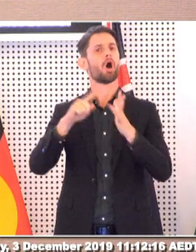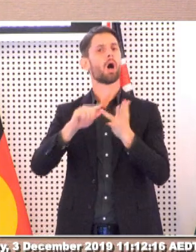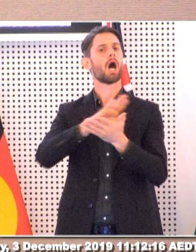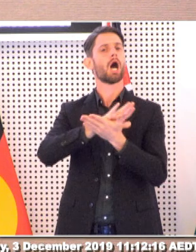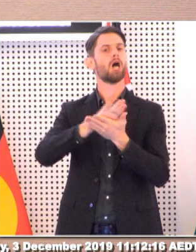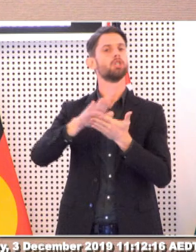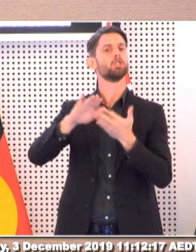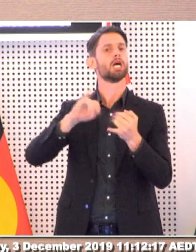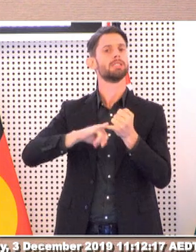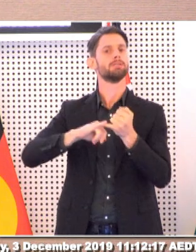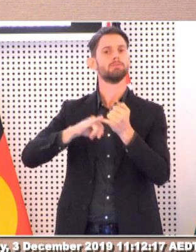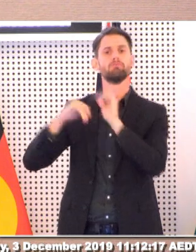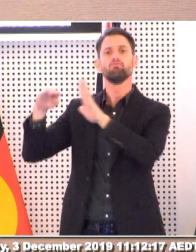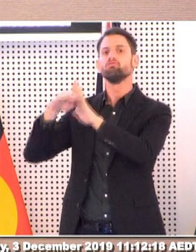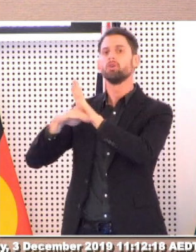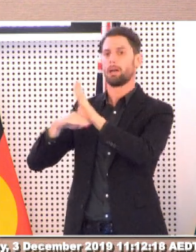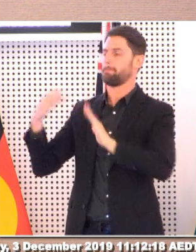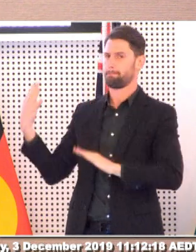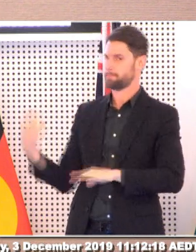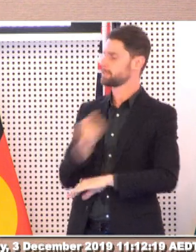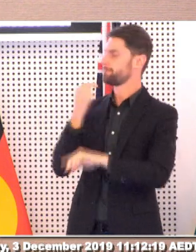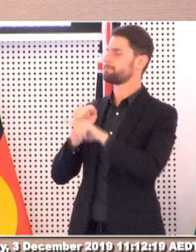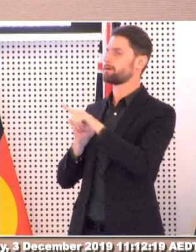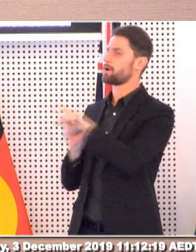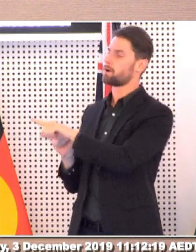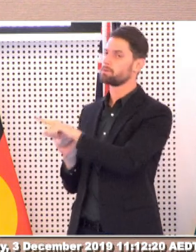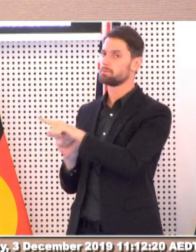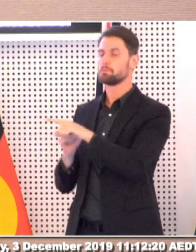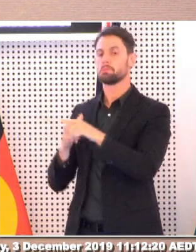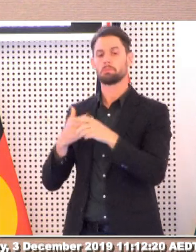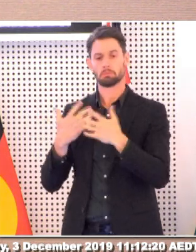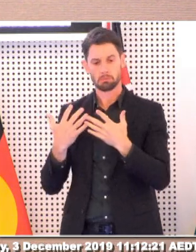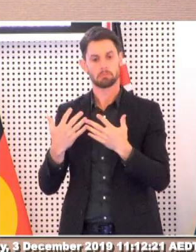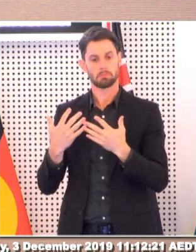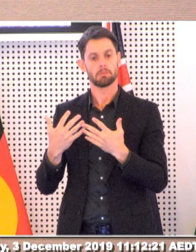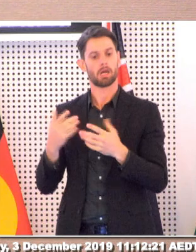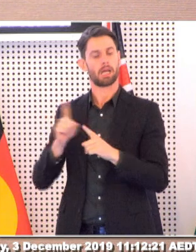So I appreciate the concerns that workers have about their occupational health and